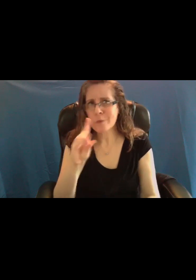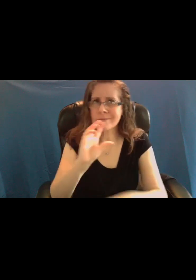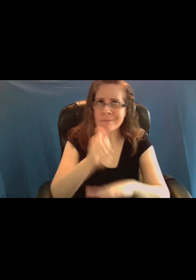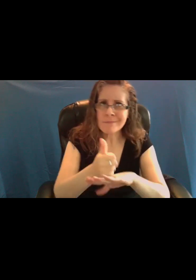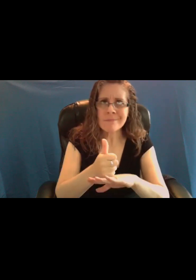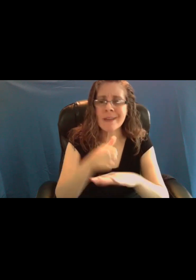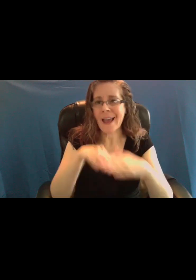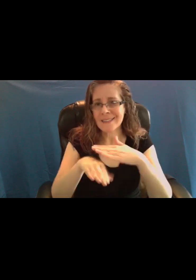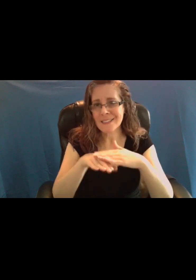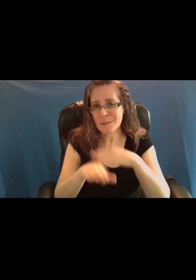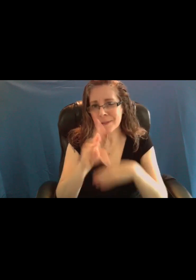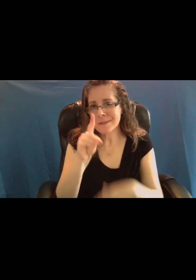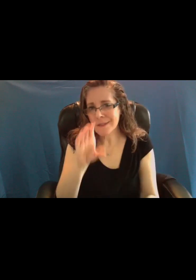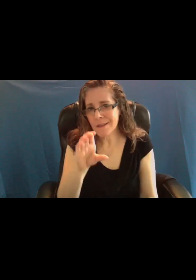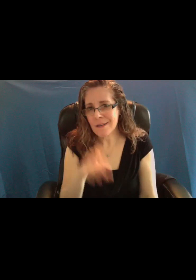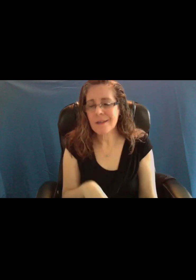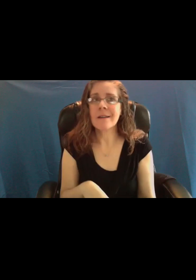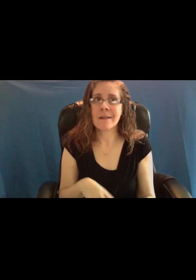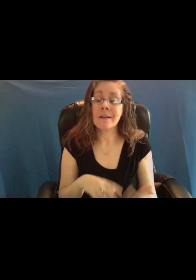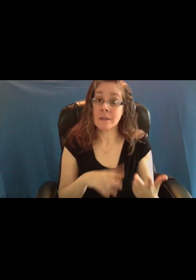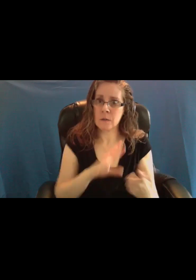can really be applied when creating documents and other